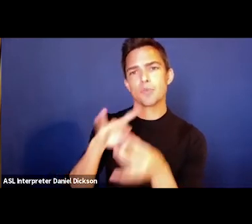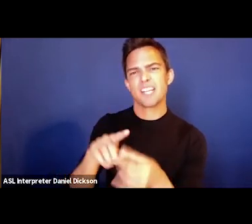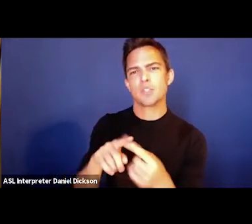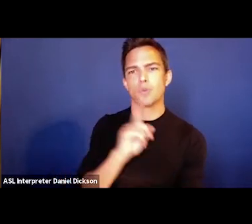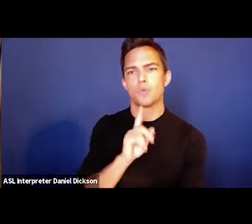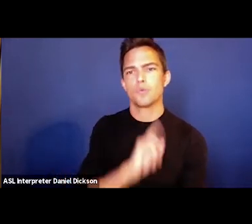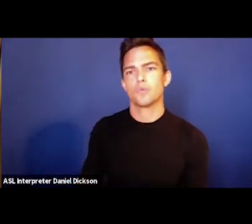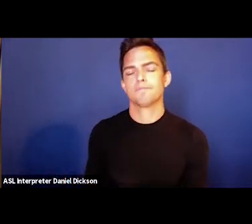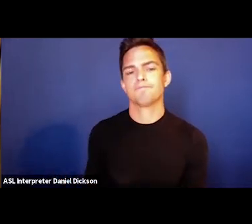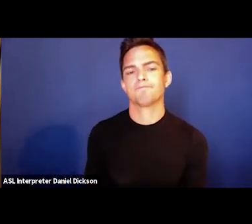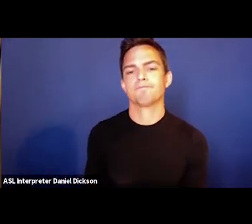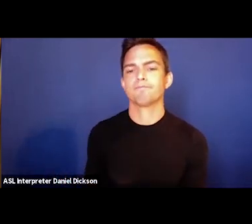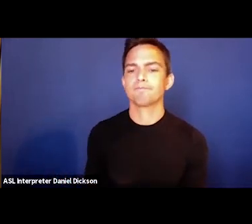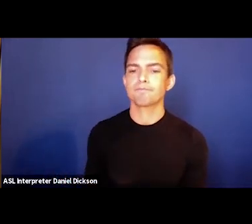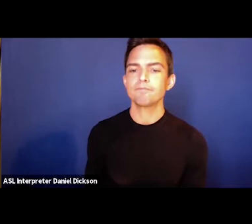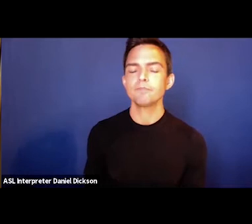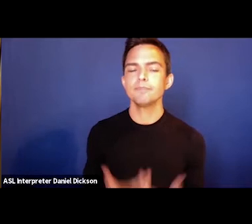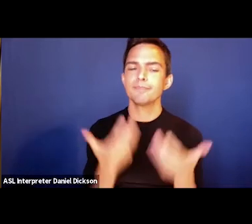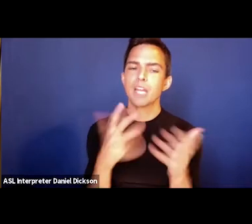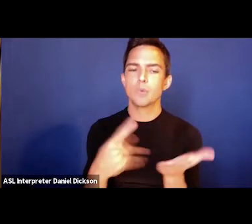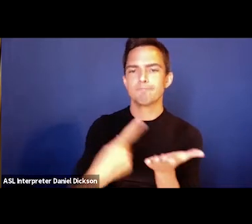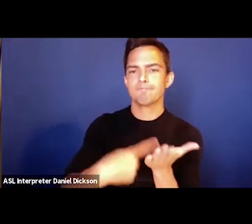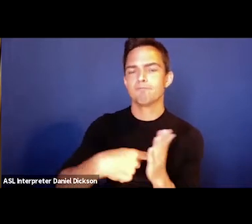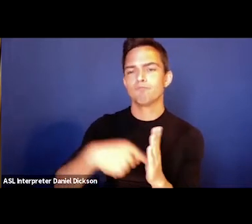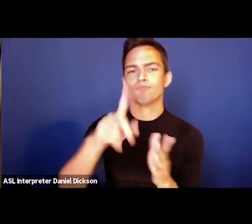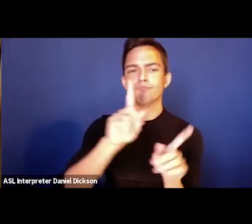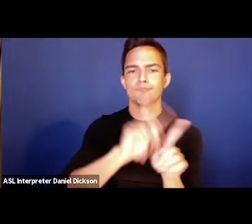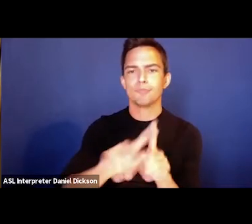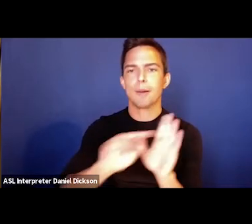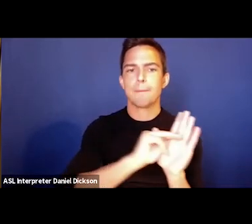so i don't want to go into all the different models it's a ton of data